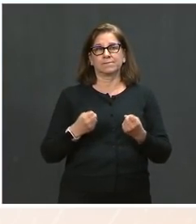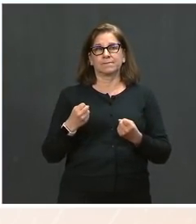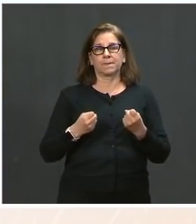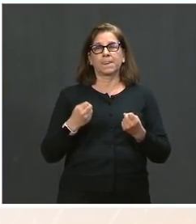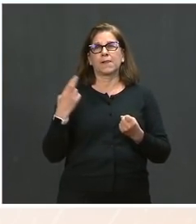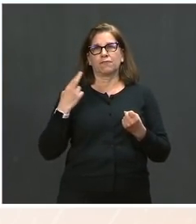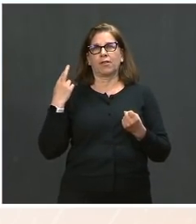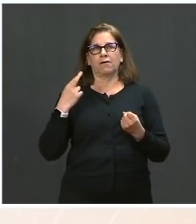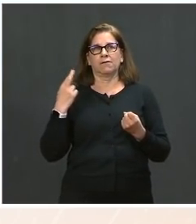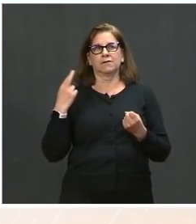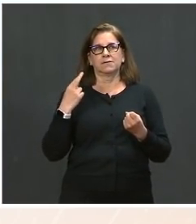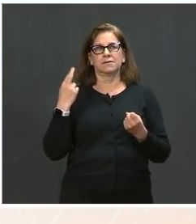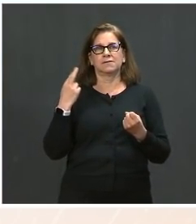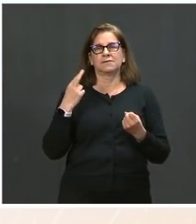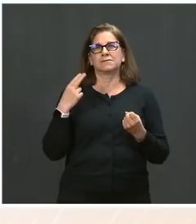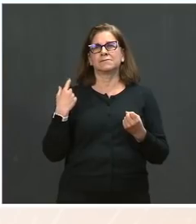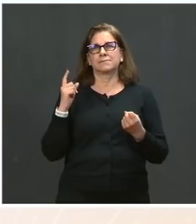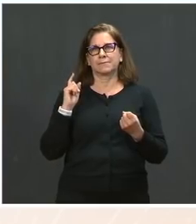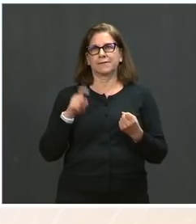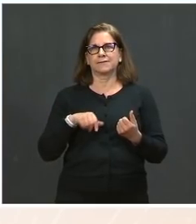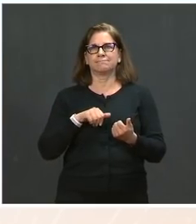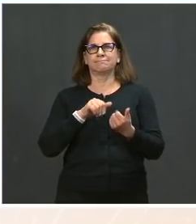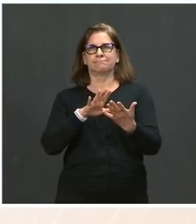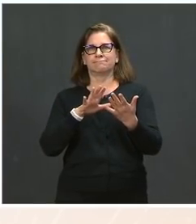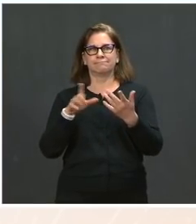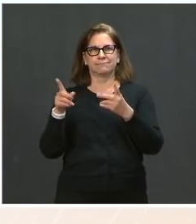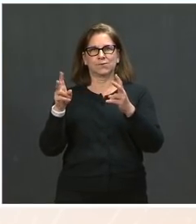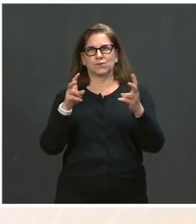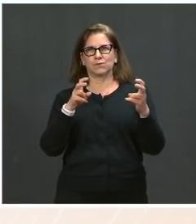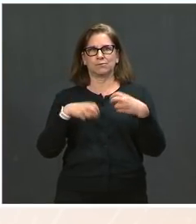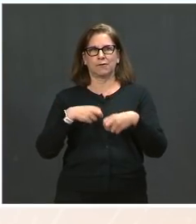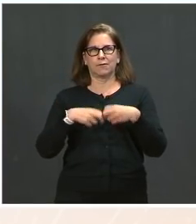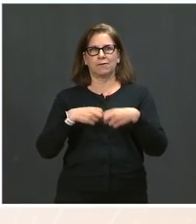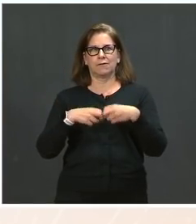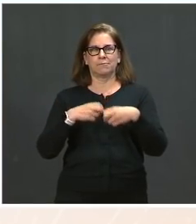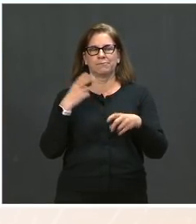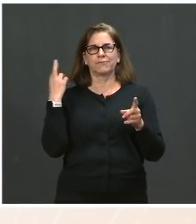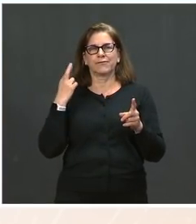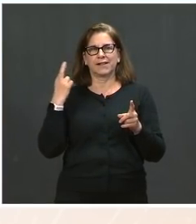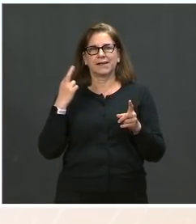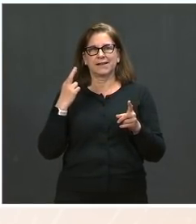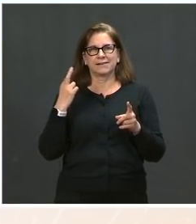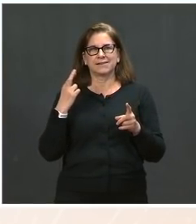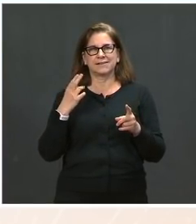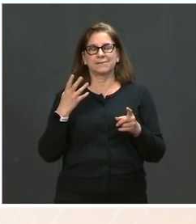And, finally, next week, there's going to be a meeting led by our NEC Director and our National Security Advisor,